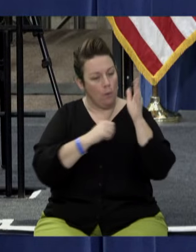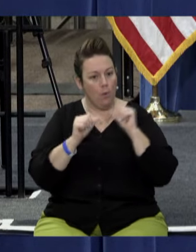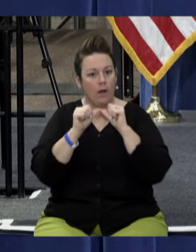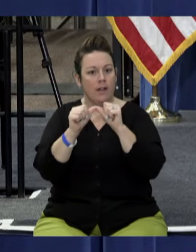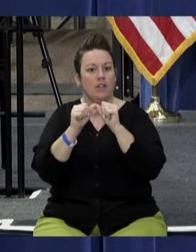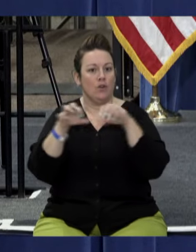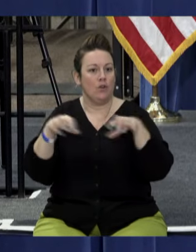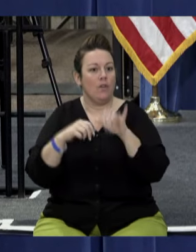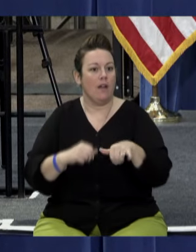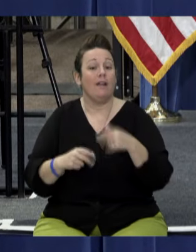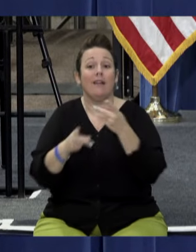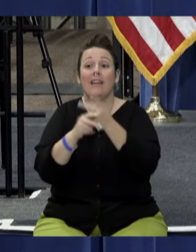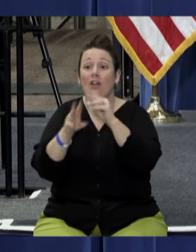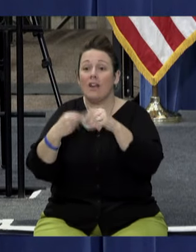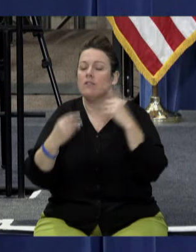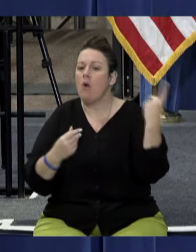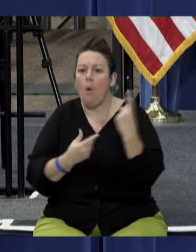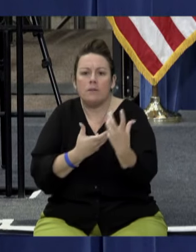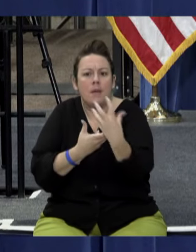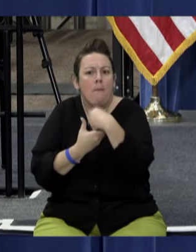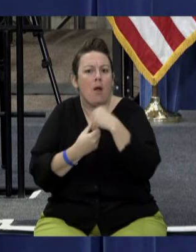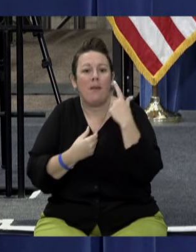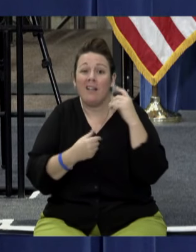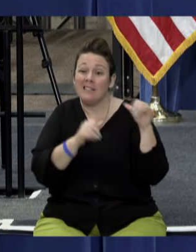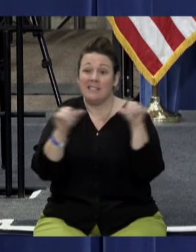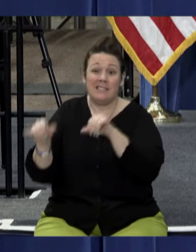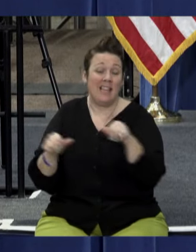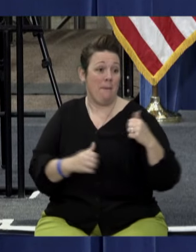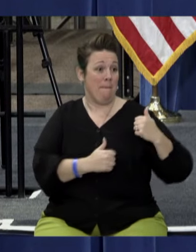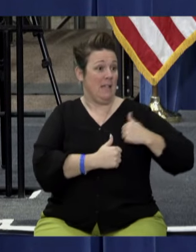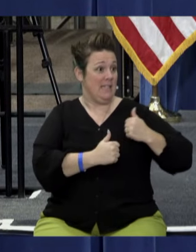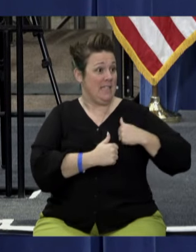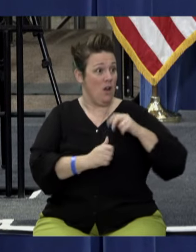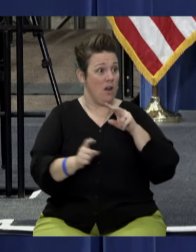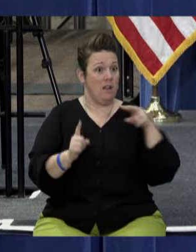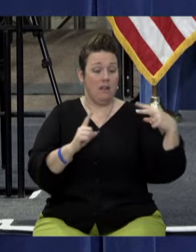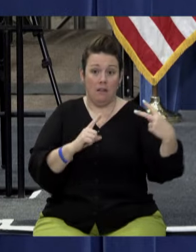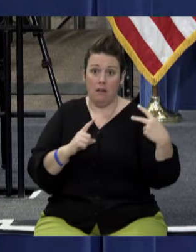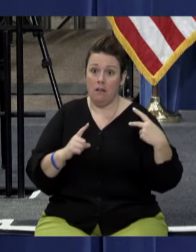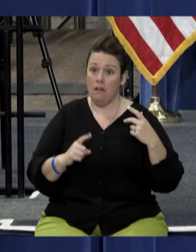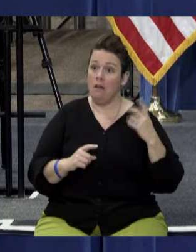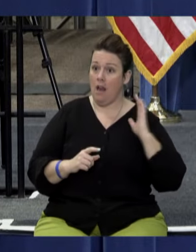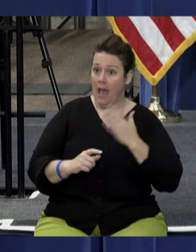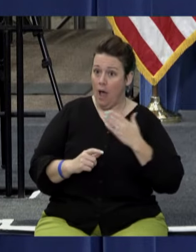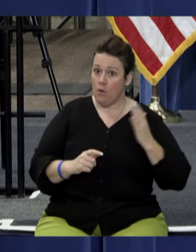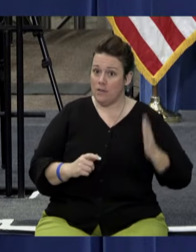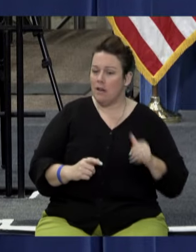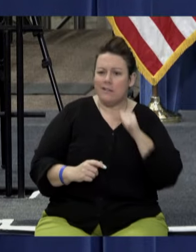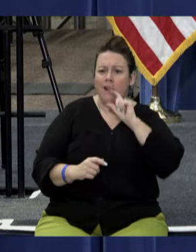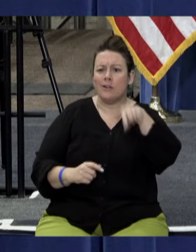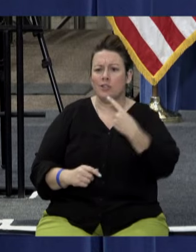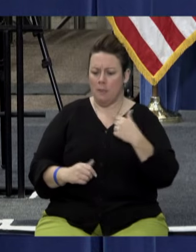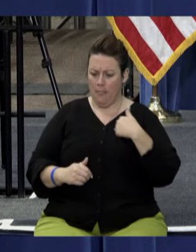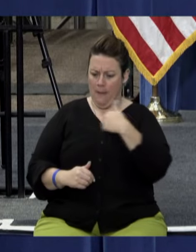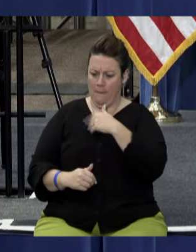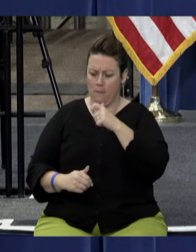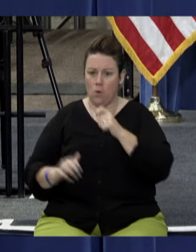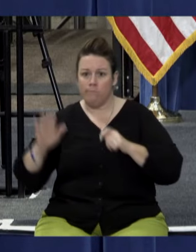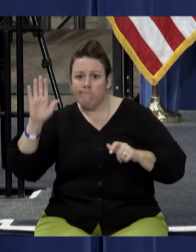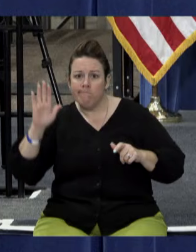Caregivers will always be a part because just like for the military and our side, the military on our side is not just about the member who deploys or the member who serves,